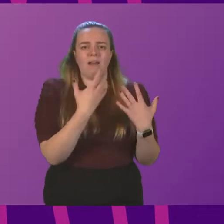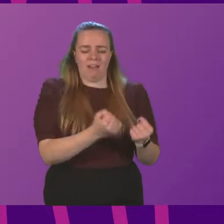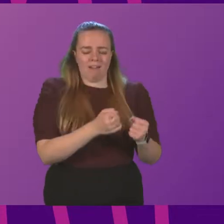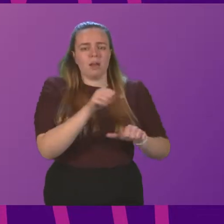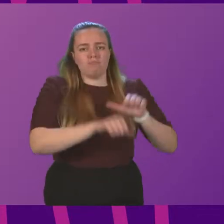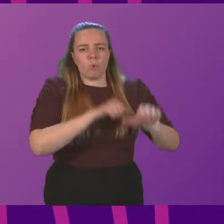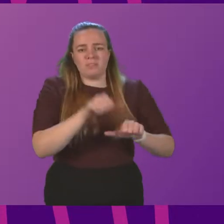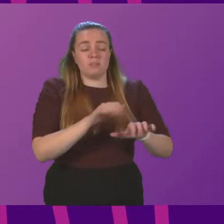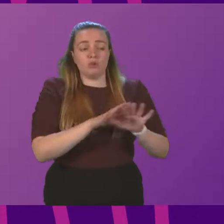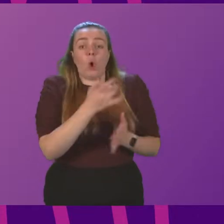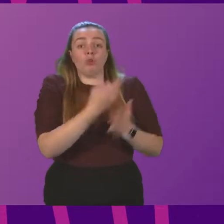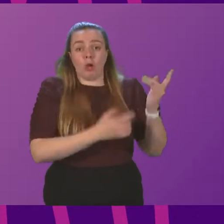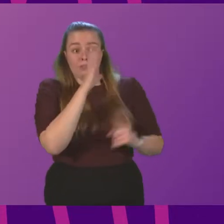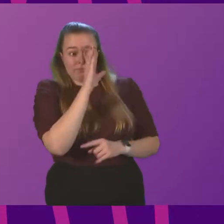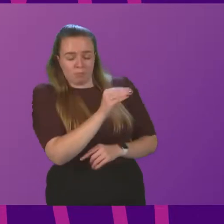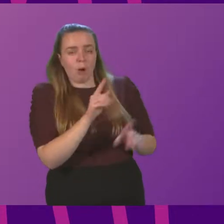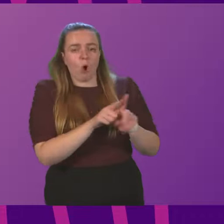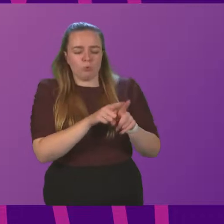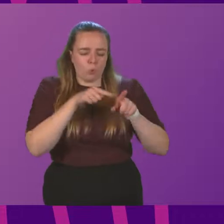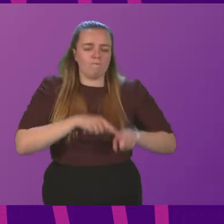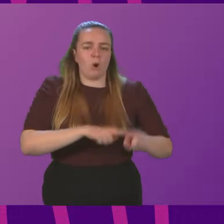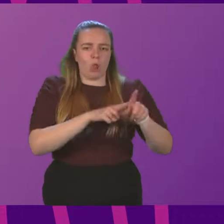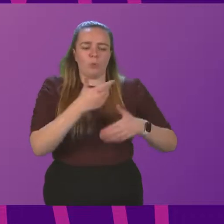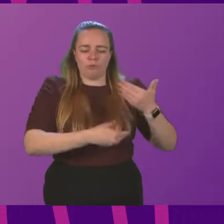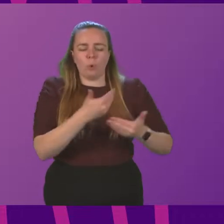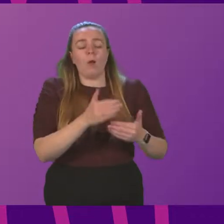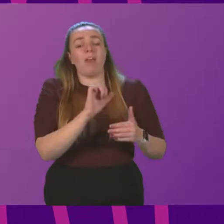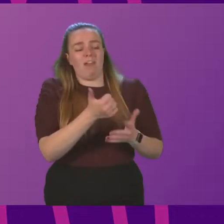are not just flagged up, but followed through and discussed with clinicians.